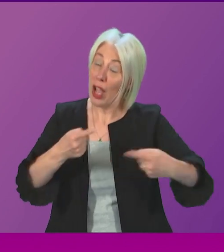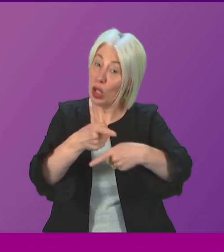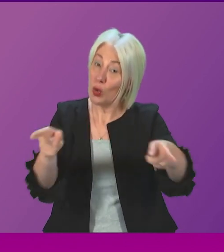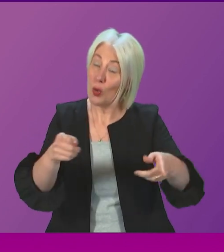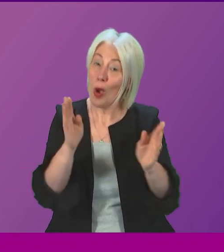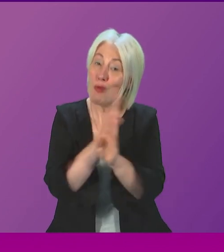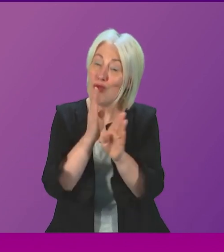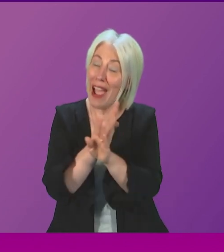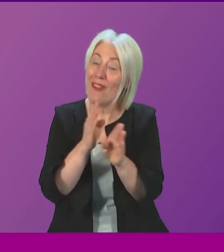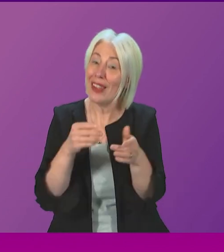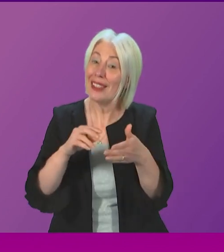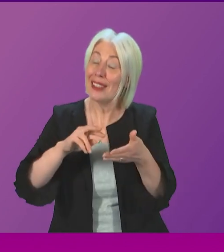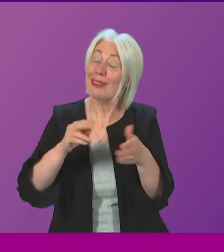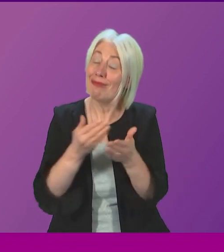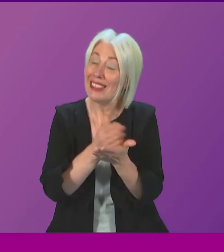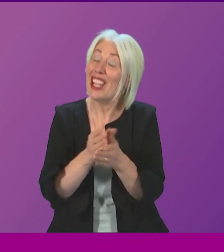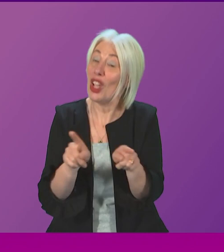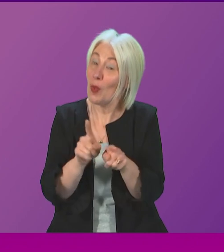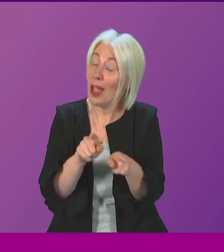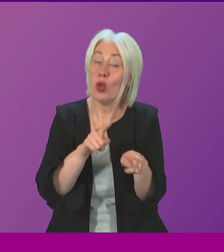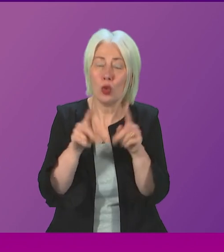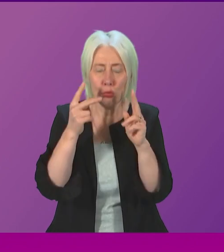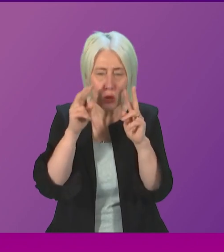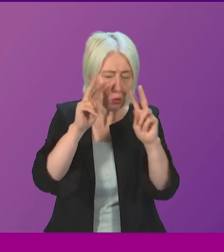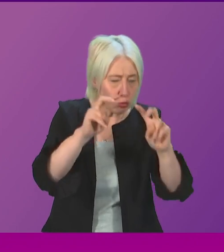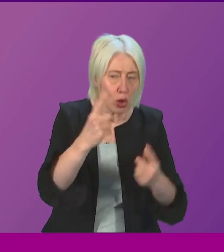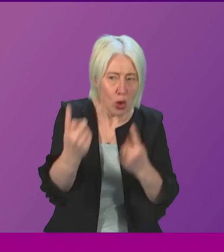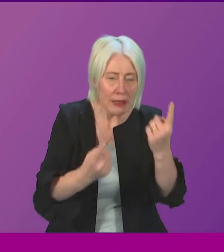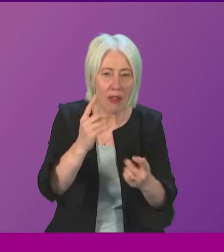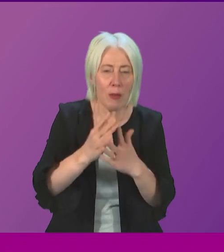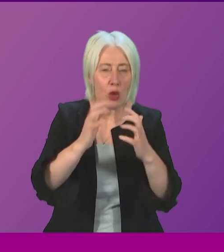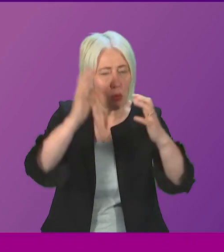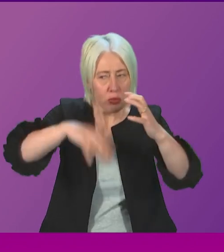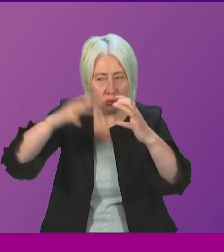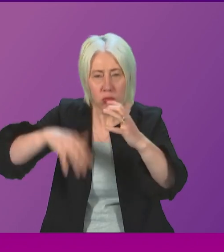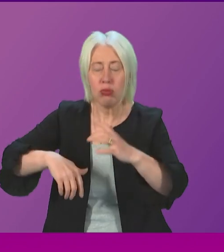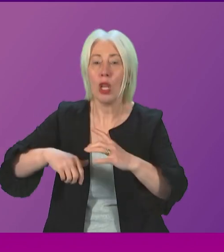regard, to dismantle the barriers that we know have existed and still exist right across